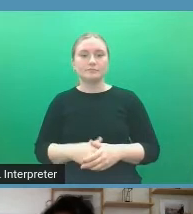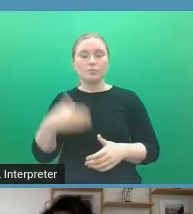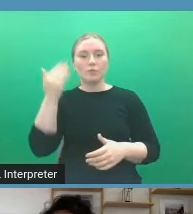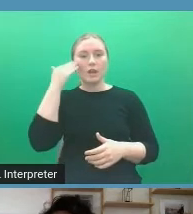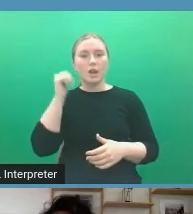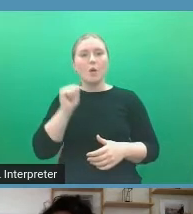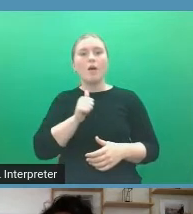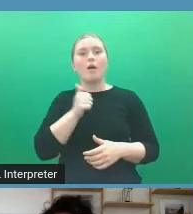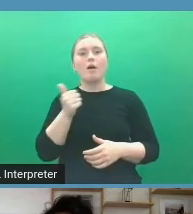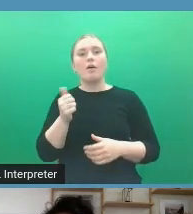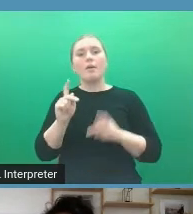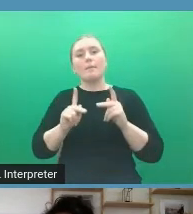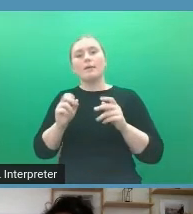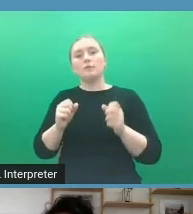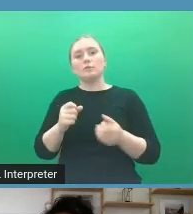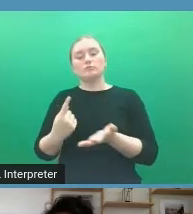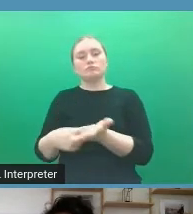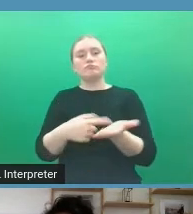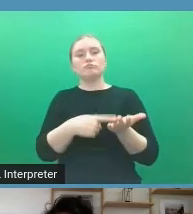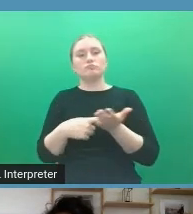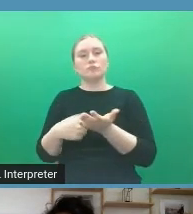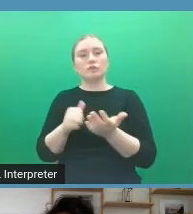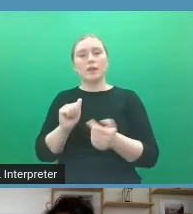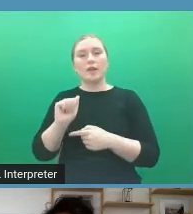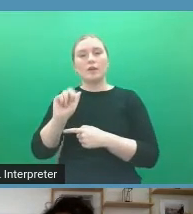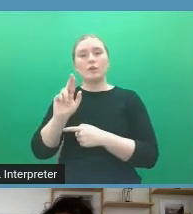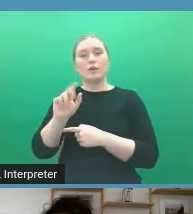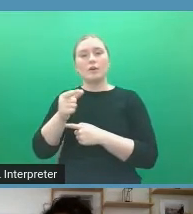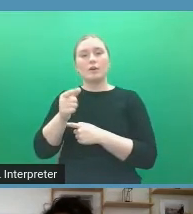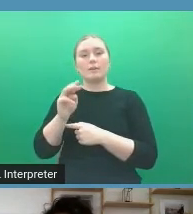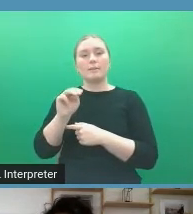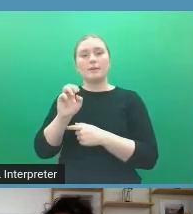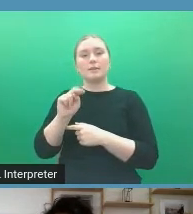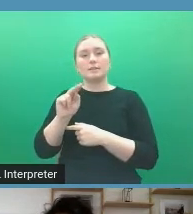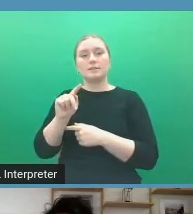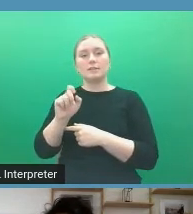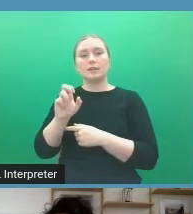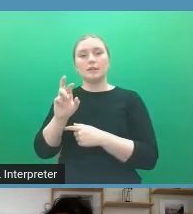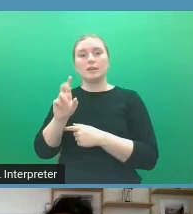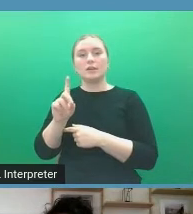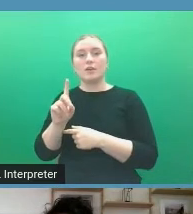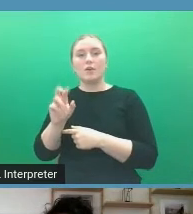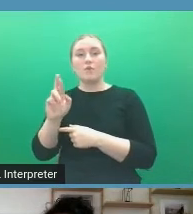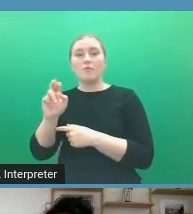and the virtual reality, and this is one use case. Now this production that we developed cost about